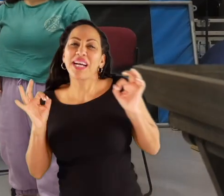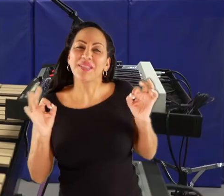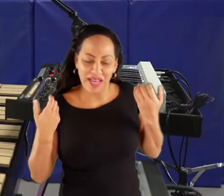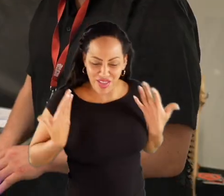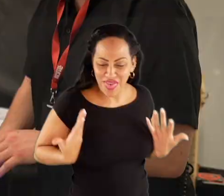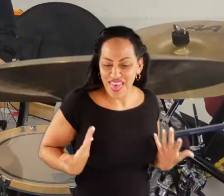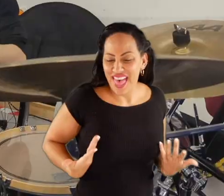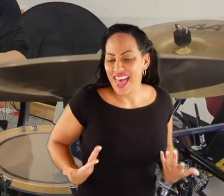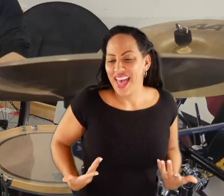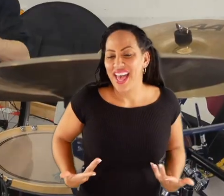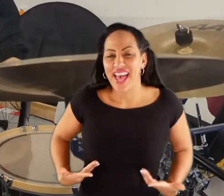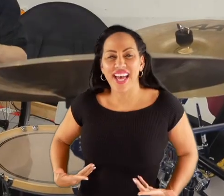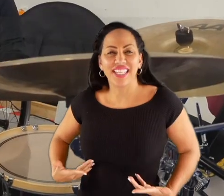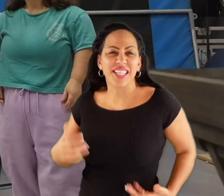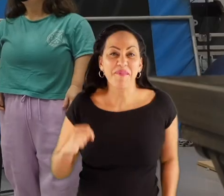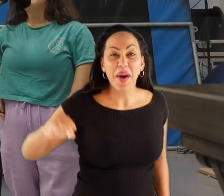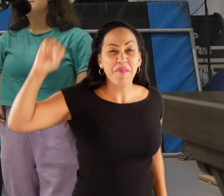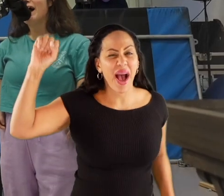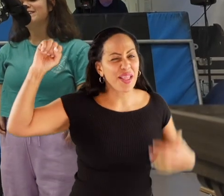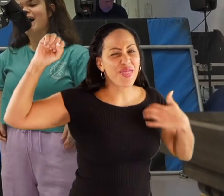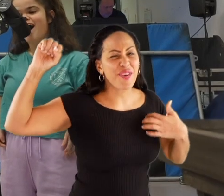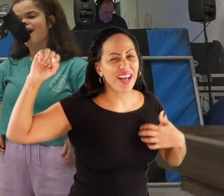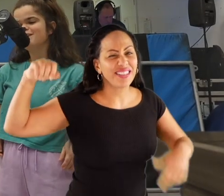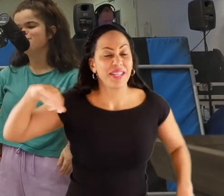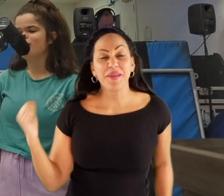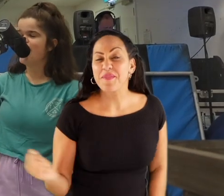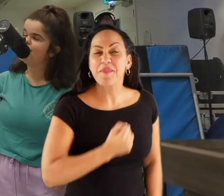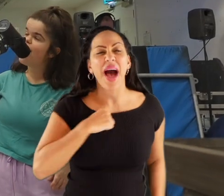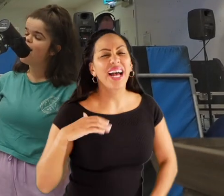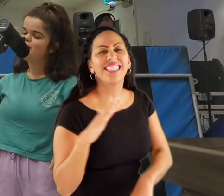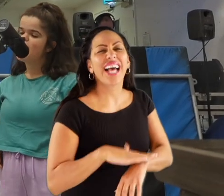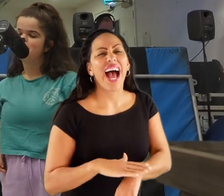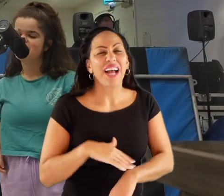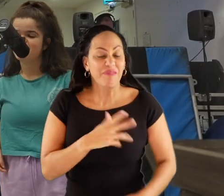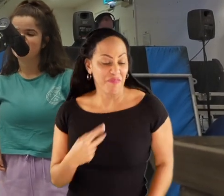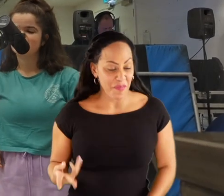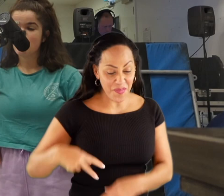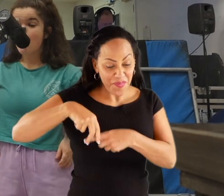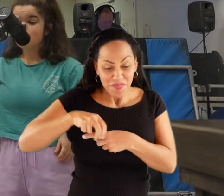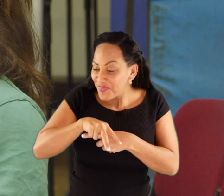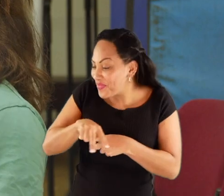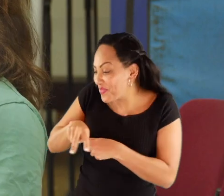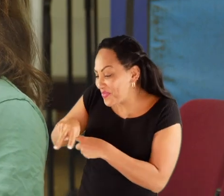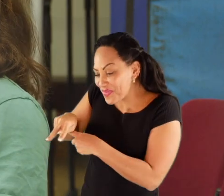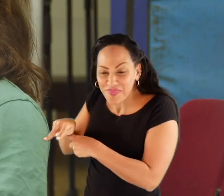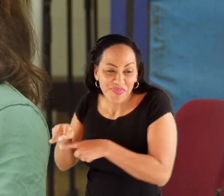my might and thrill It's my time when I'm up here My special this